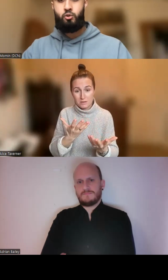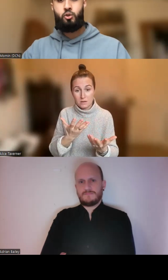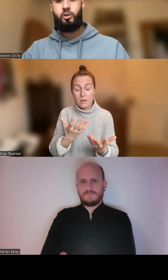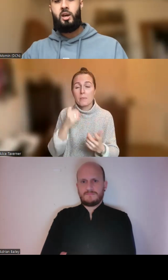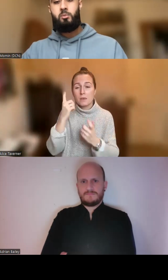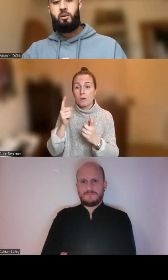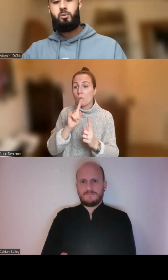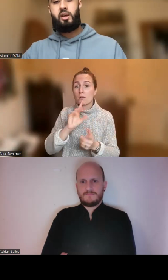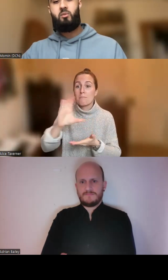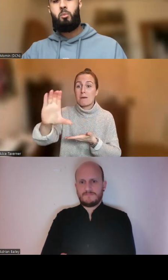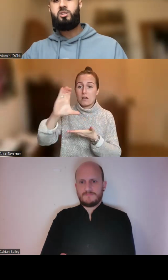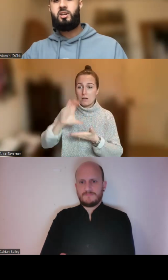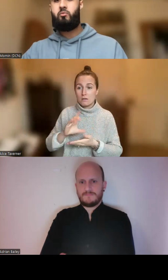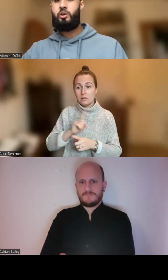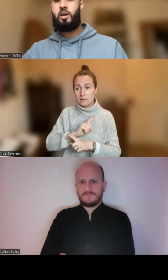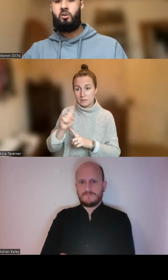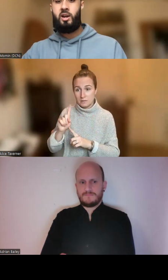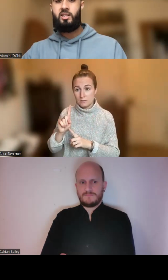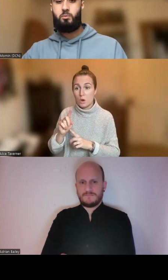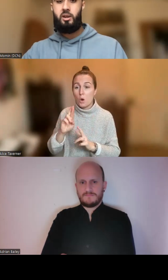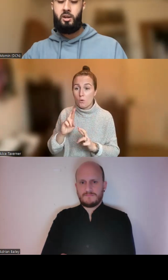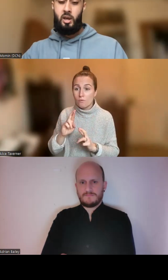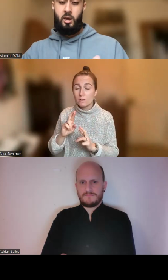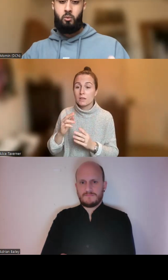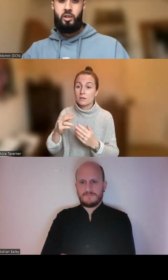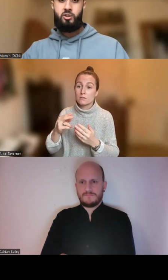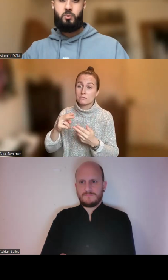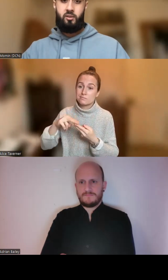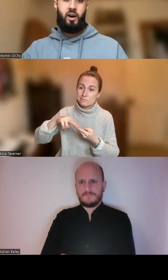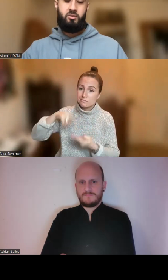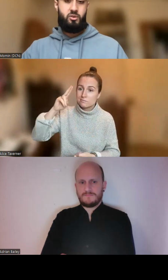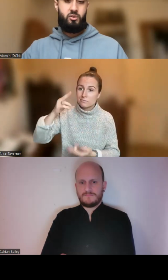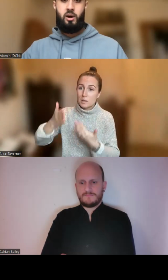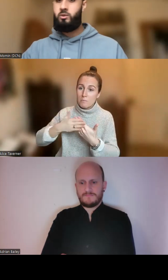You should be able to have a positive return on ad spend and whether you're spending £500,